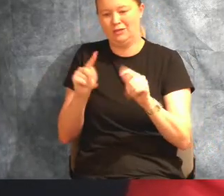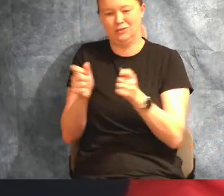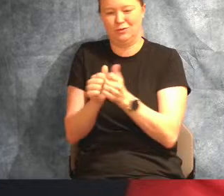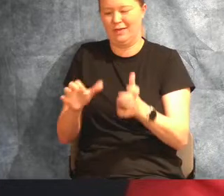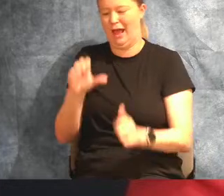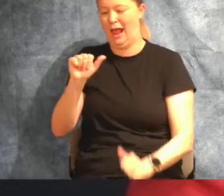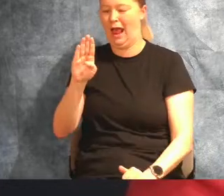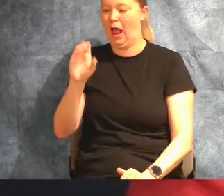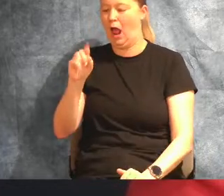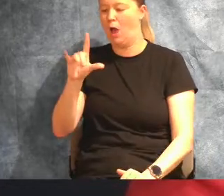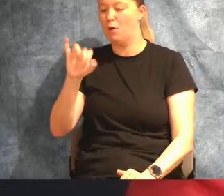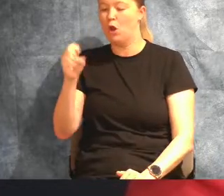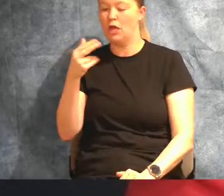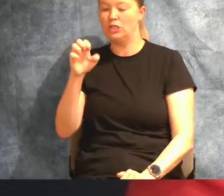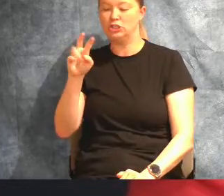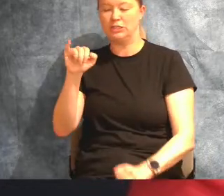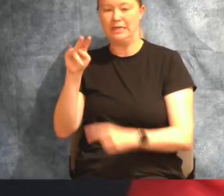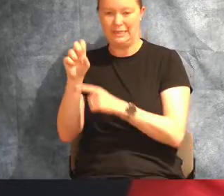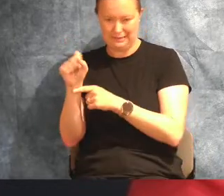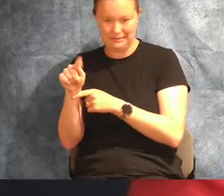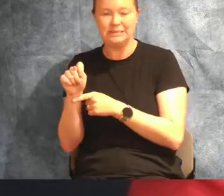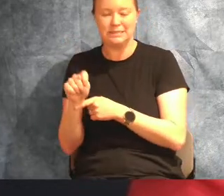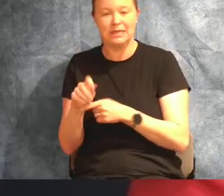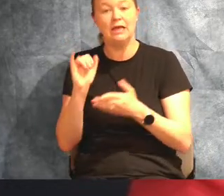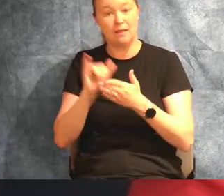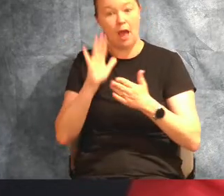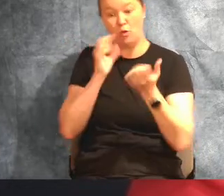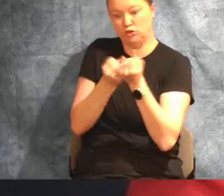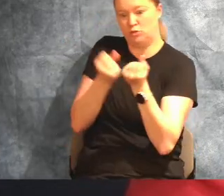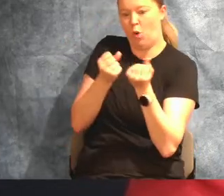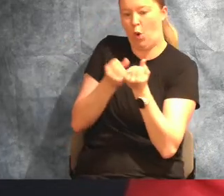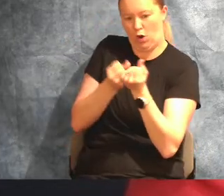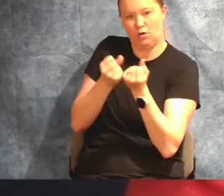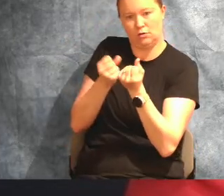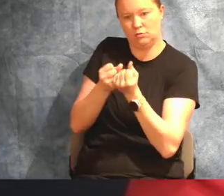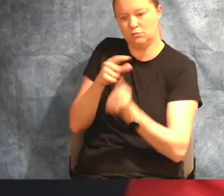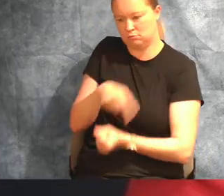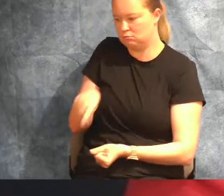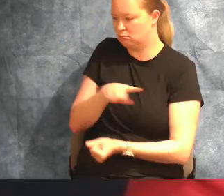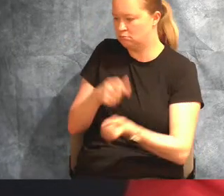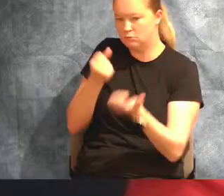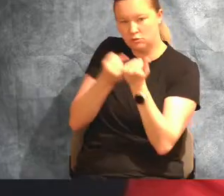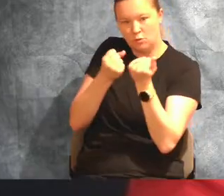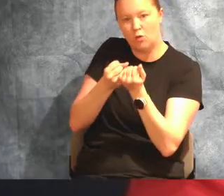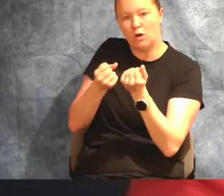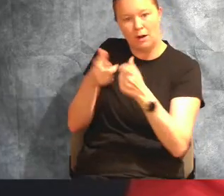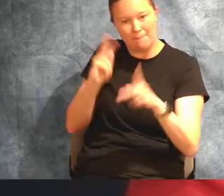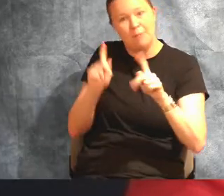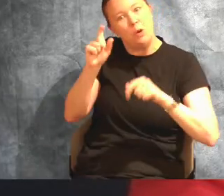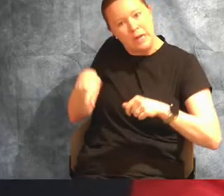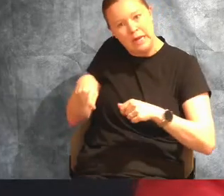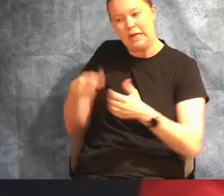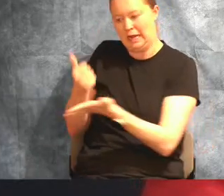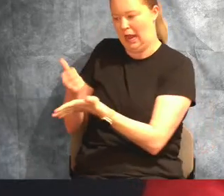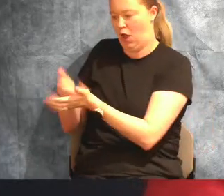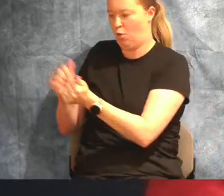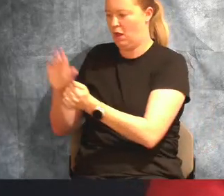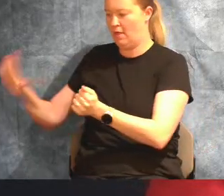and they need some abolitionists that will stand up with their contacts to help with this vision.